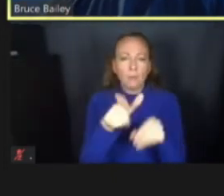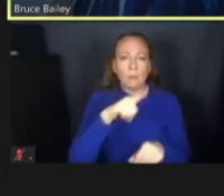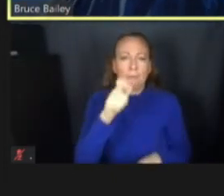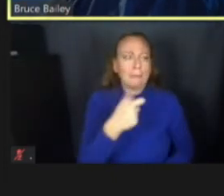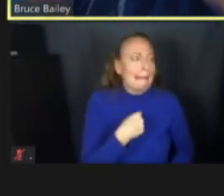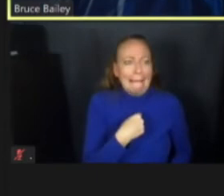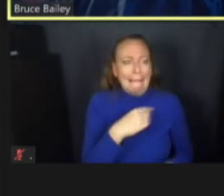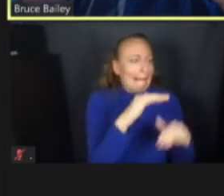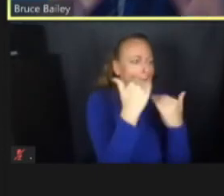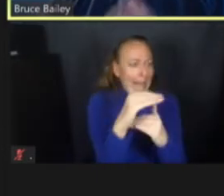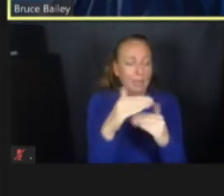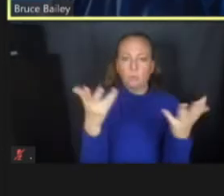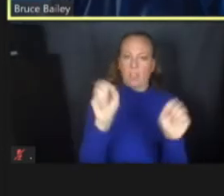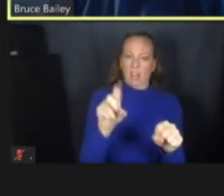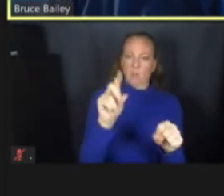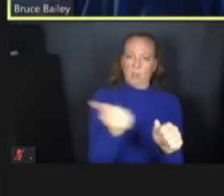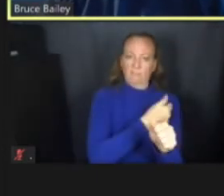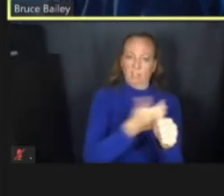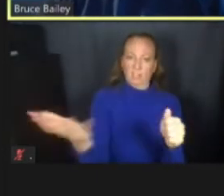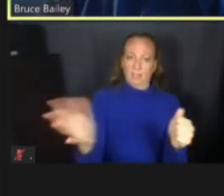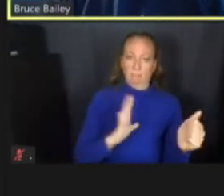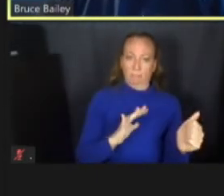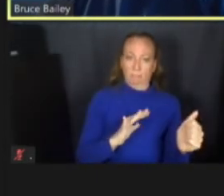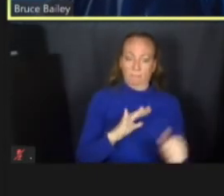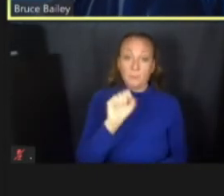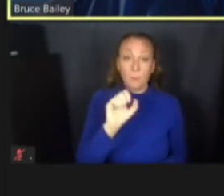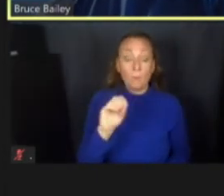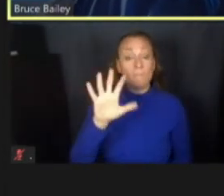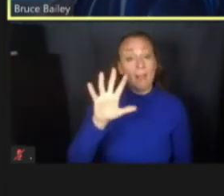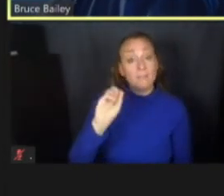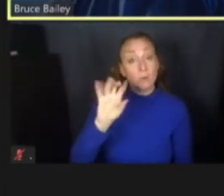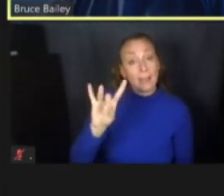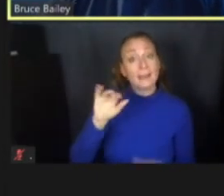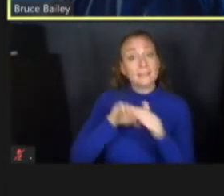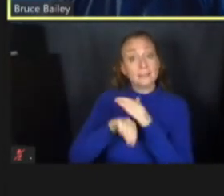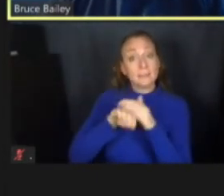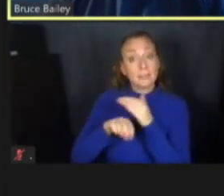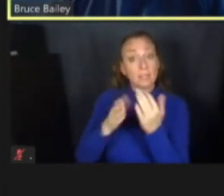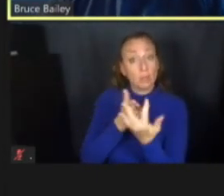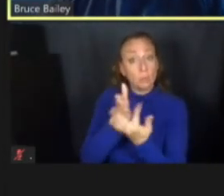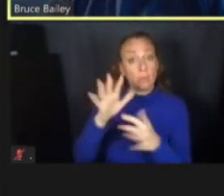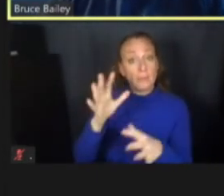You can do everything. So 508 accessibility through the acquisition lifecycle.